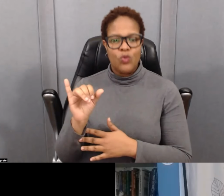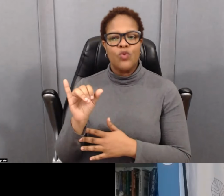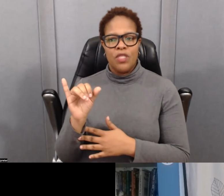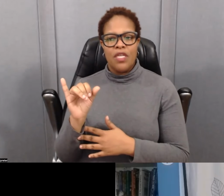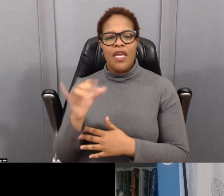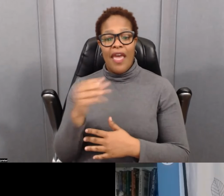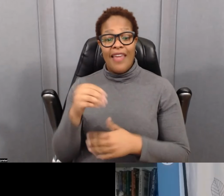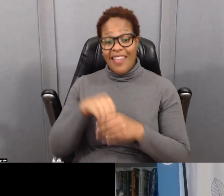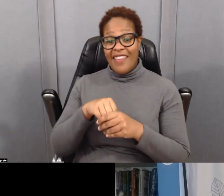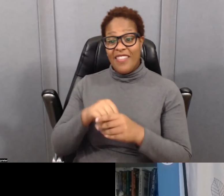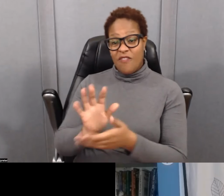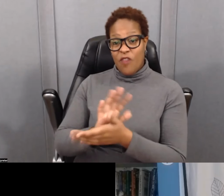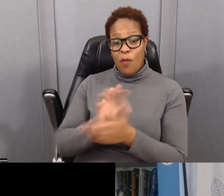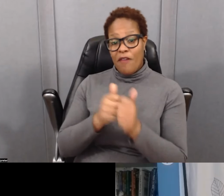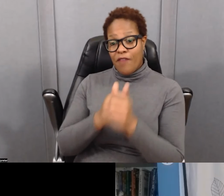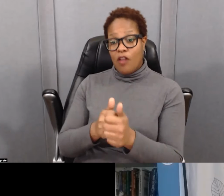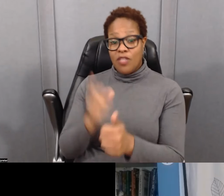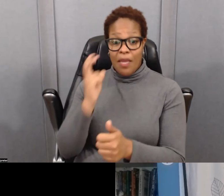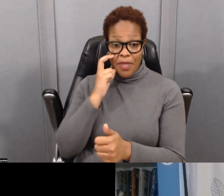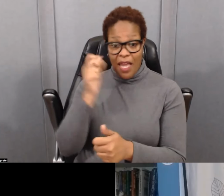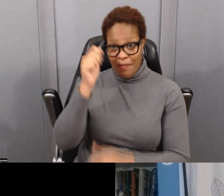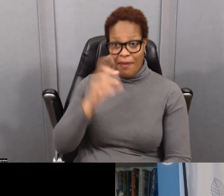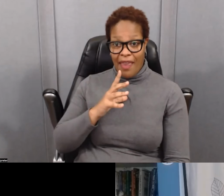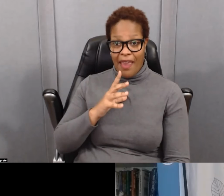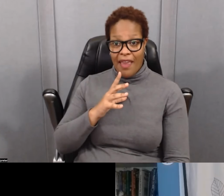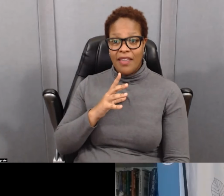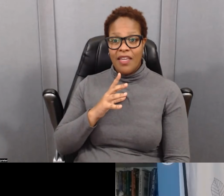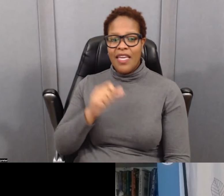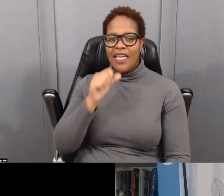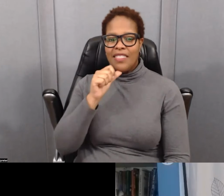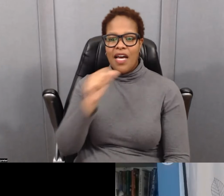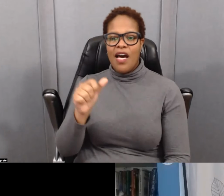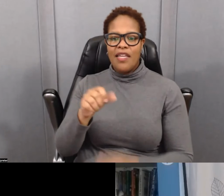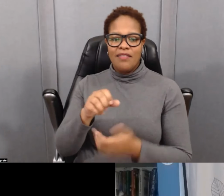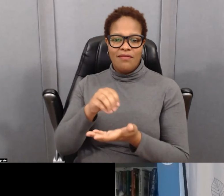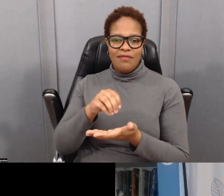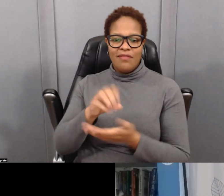it follows a blind gentleman, he's undocumented, and it's all about his life and stuff.